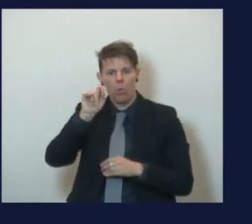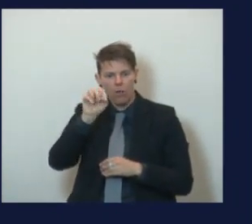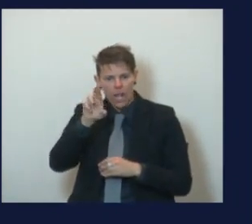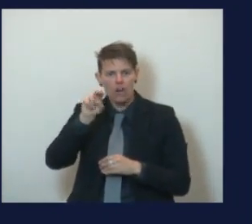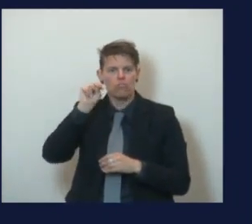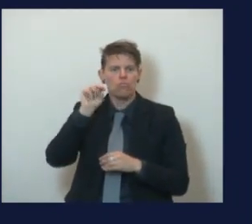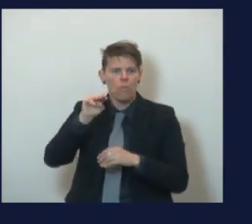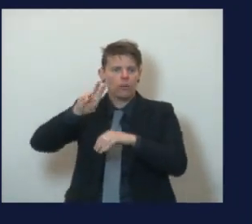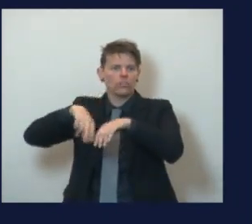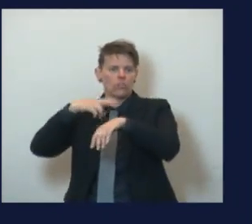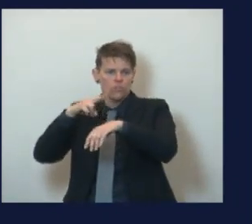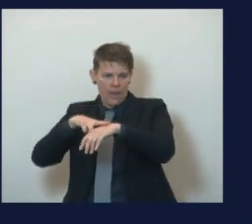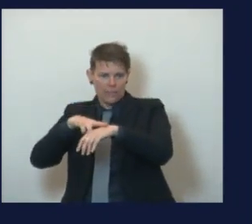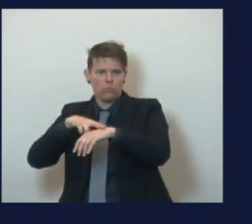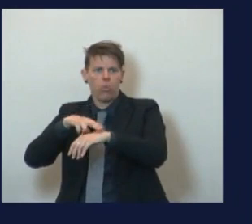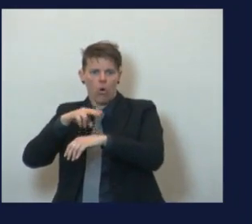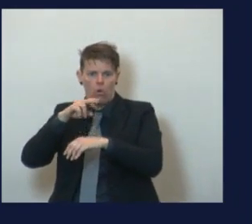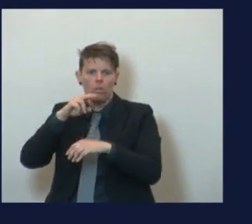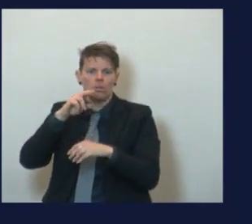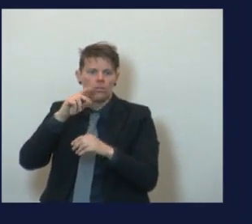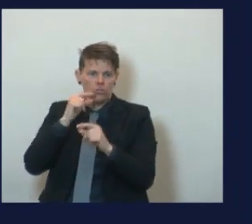GUARD. DR. MICHELLE.